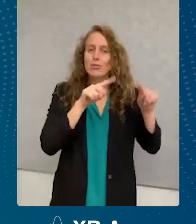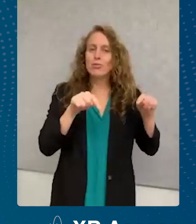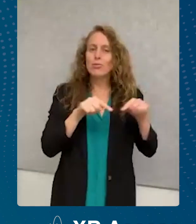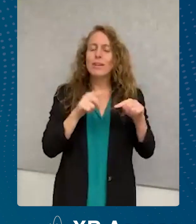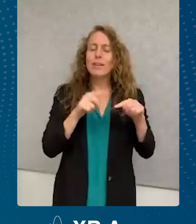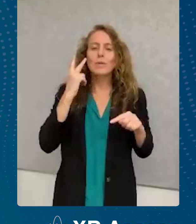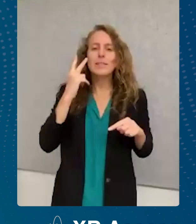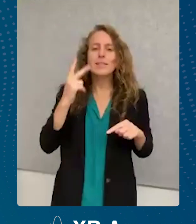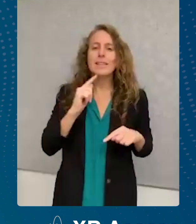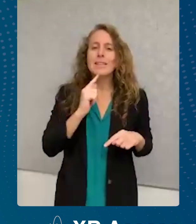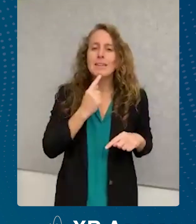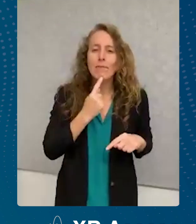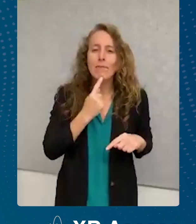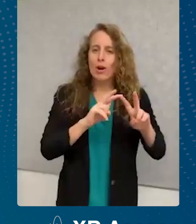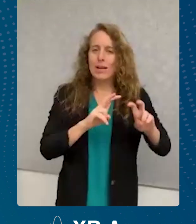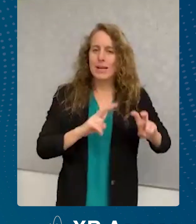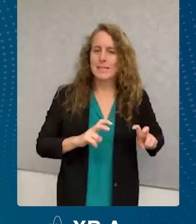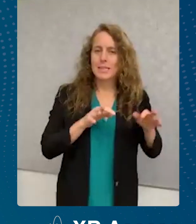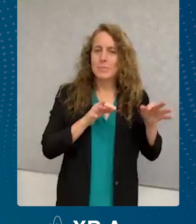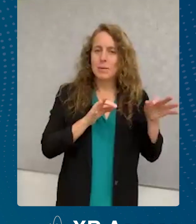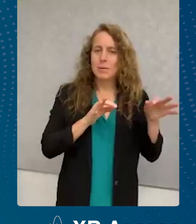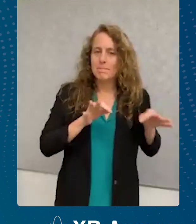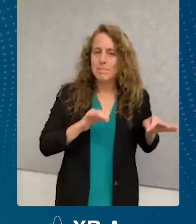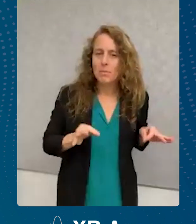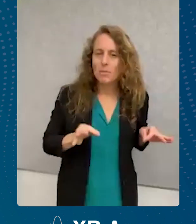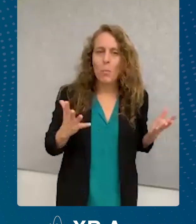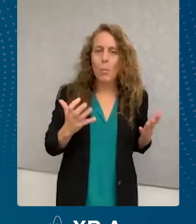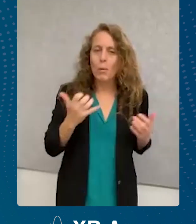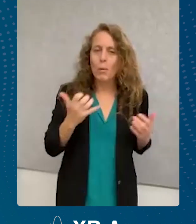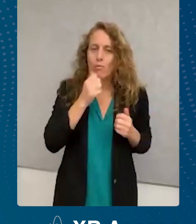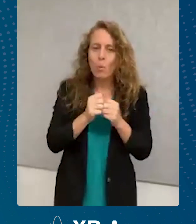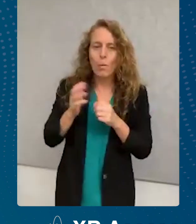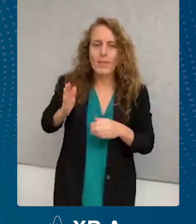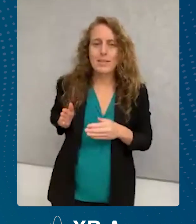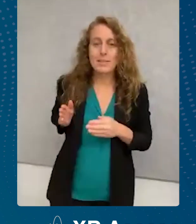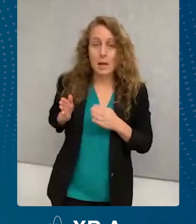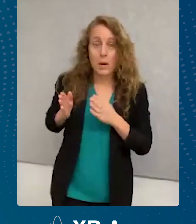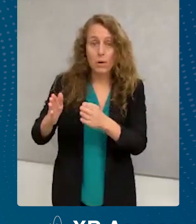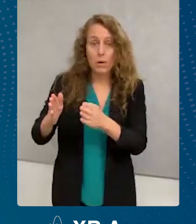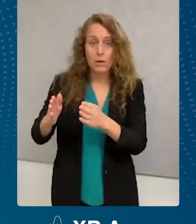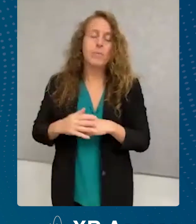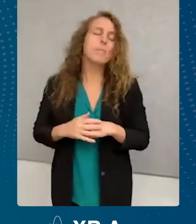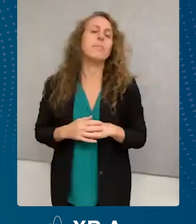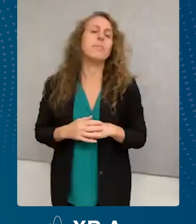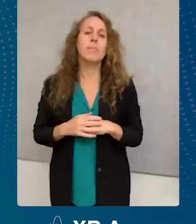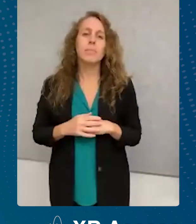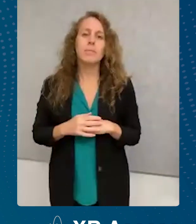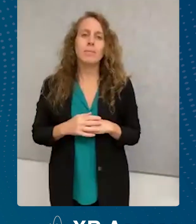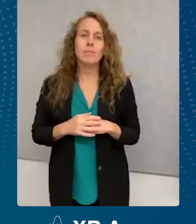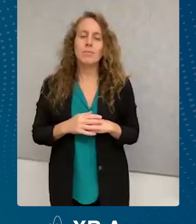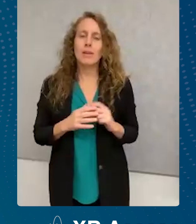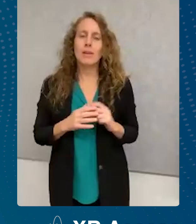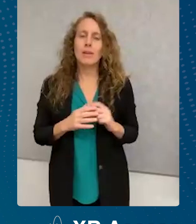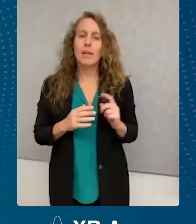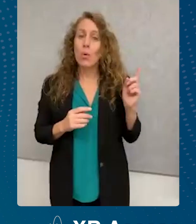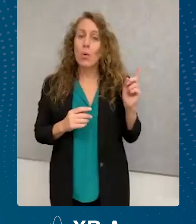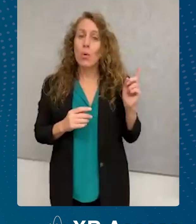dialog. So these missions are designed to be engaging for users.